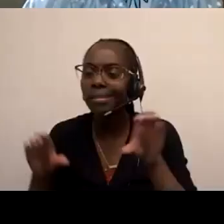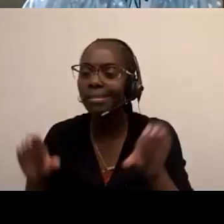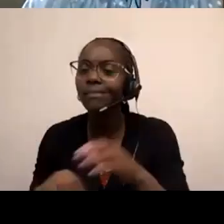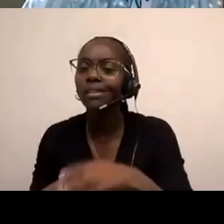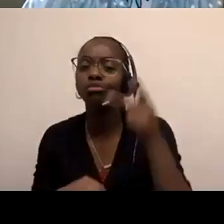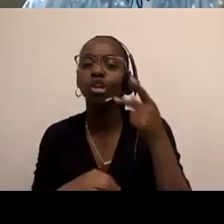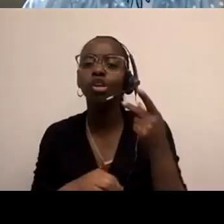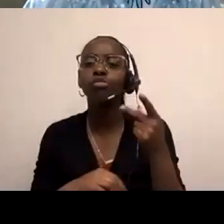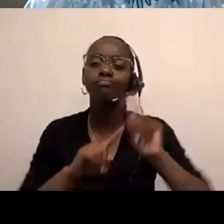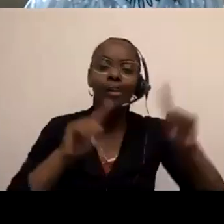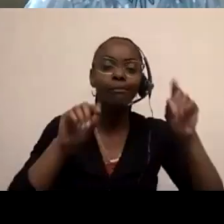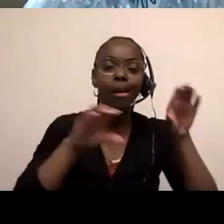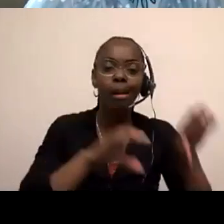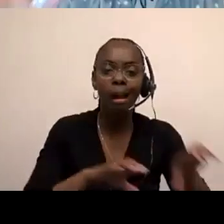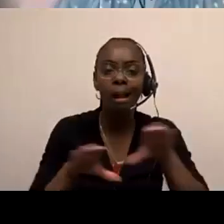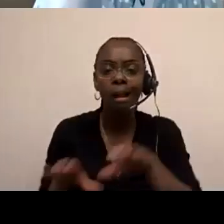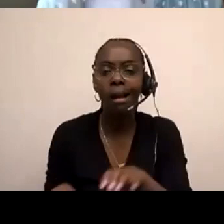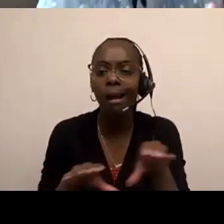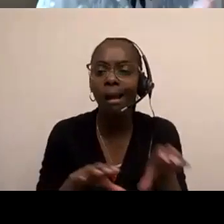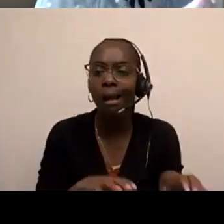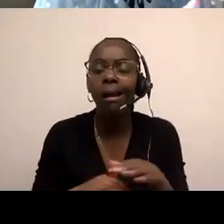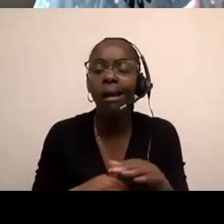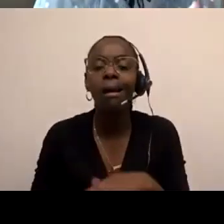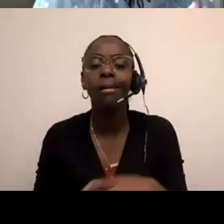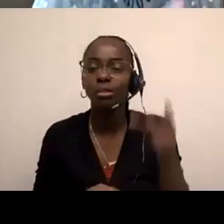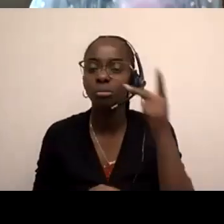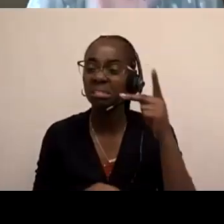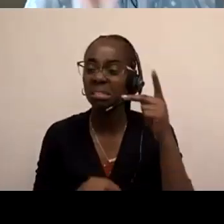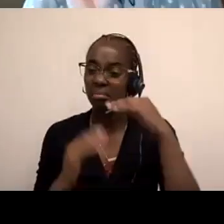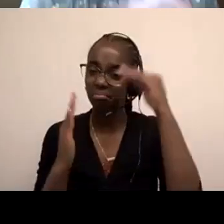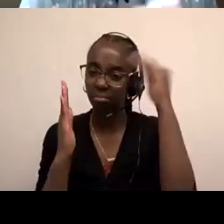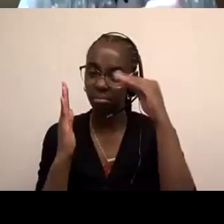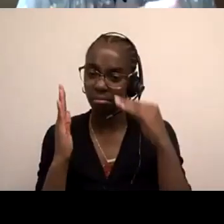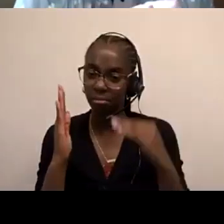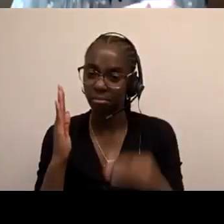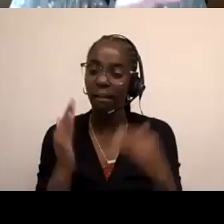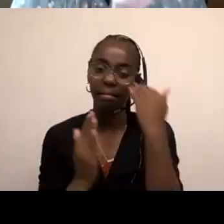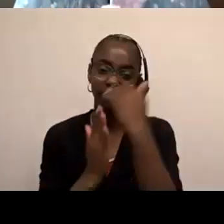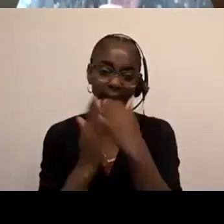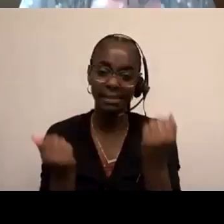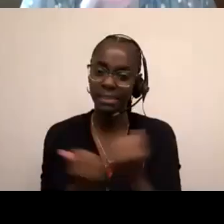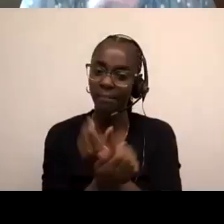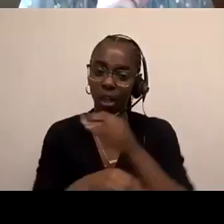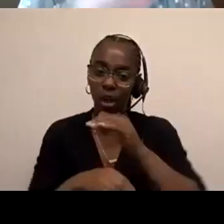SO WHAT YOU WANT TO DO IS PUT EVERYTHING ON THE BAORD FOR THE DAY. AND YOU DECIDE WHAT THEY CAN HANDLE. MAYBE THEY